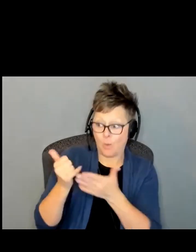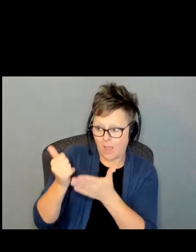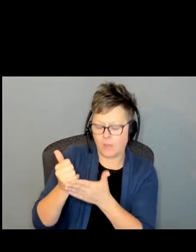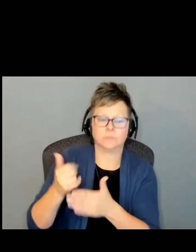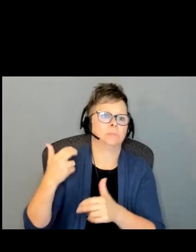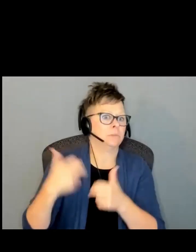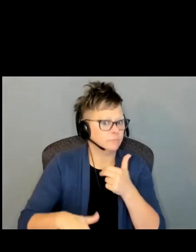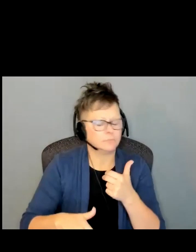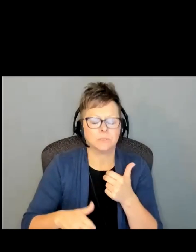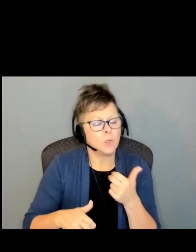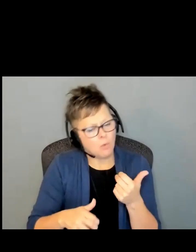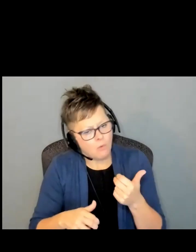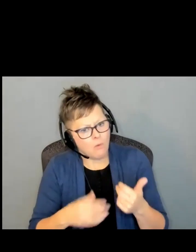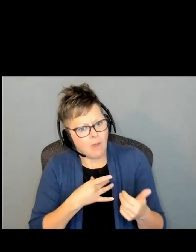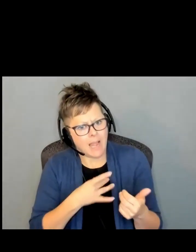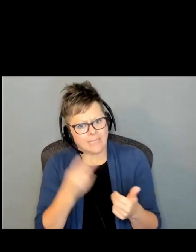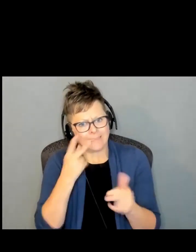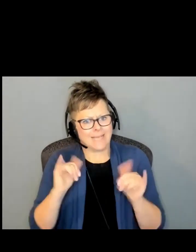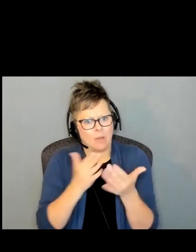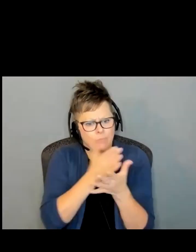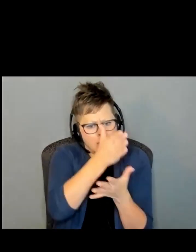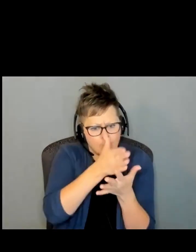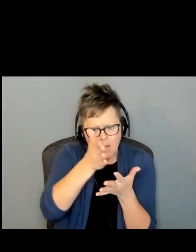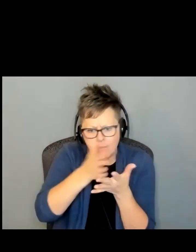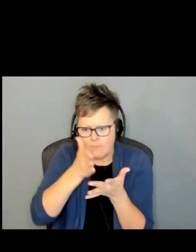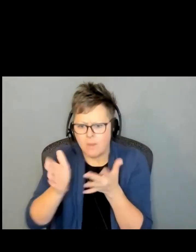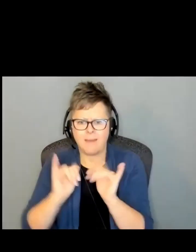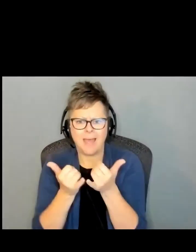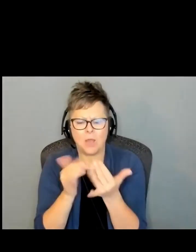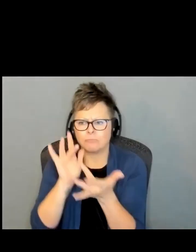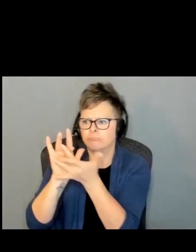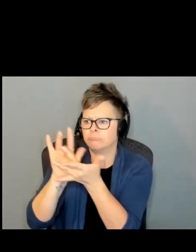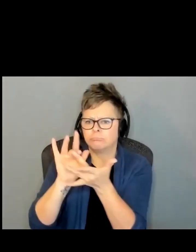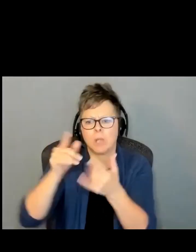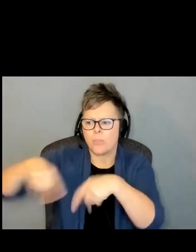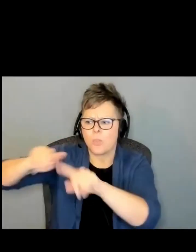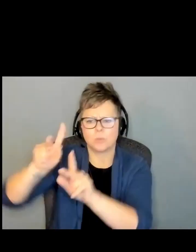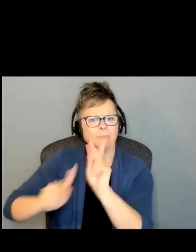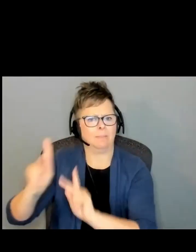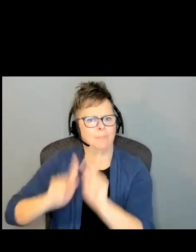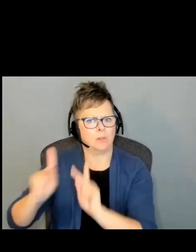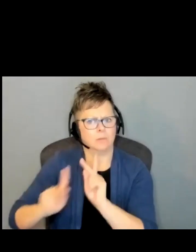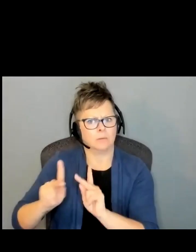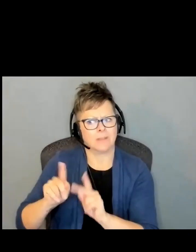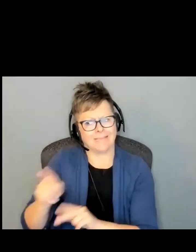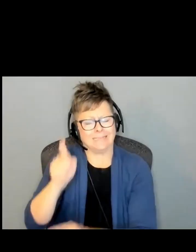of pathways we might find to reaching people who are most in need of stronger healthcare